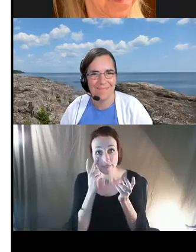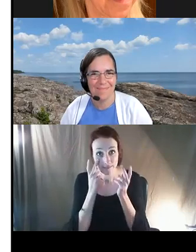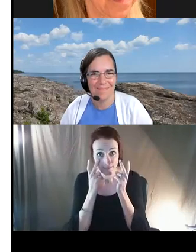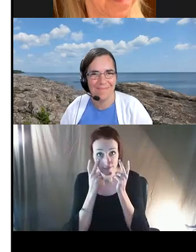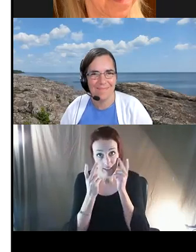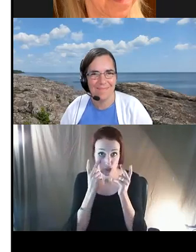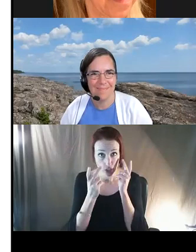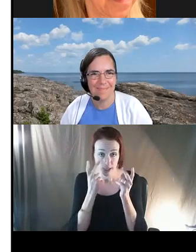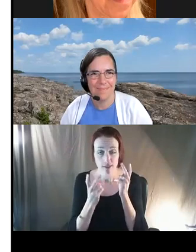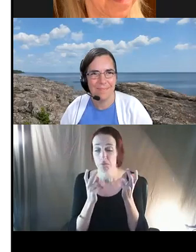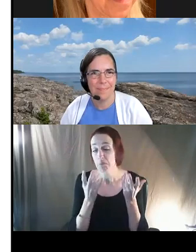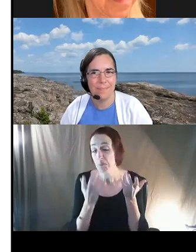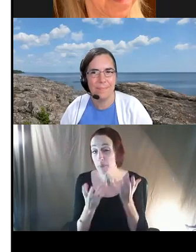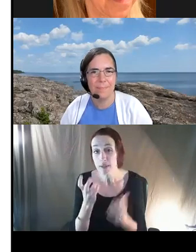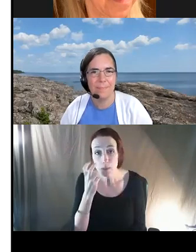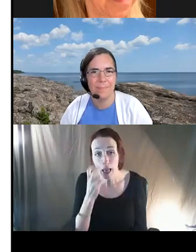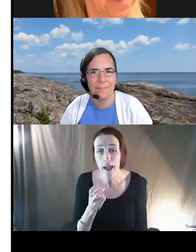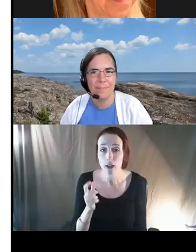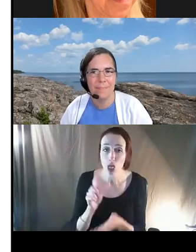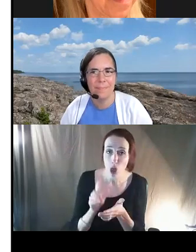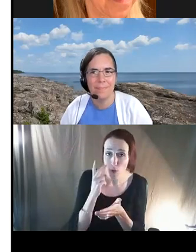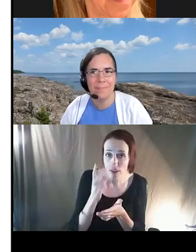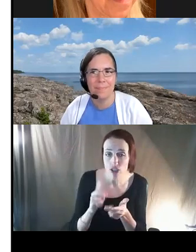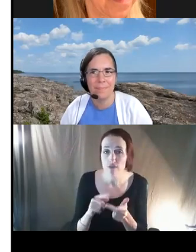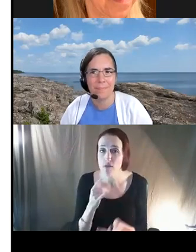blind, low vision, colorblind,.